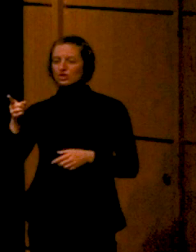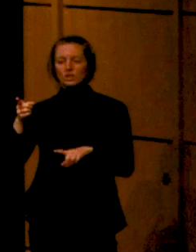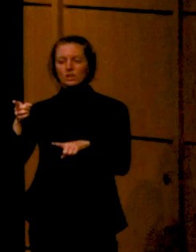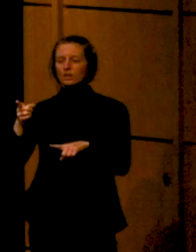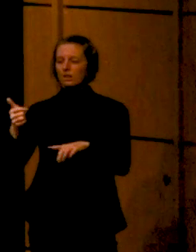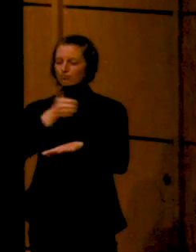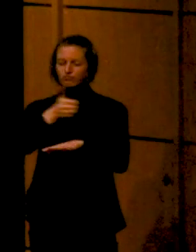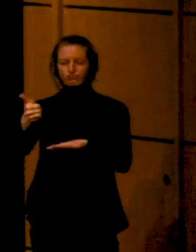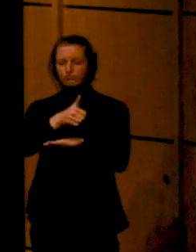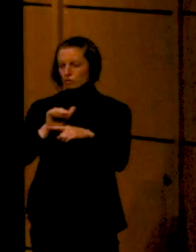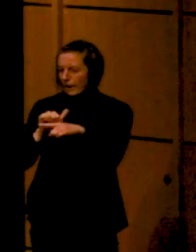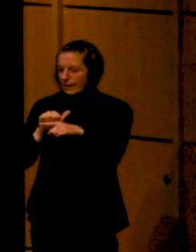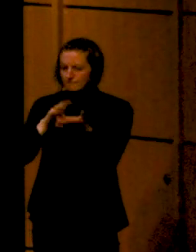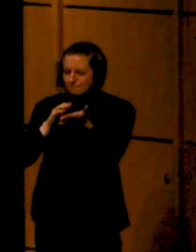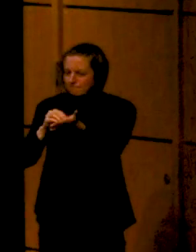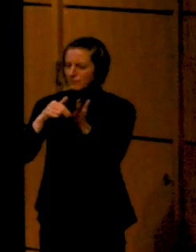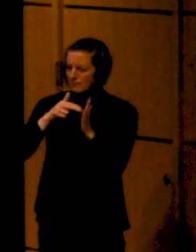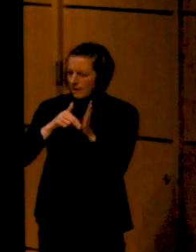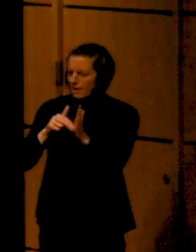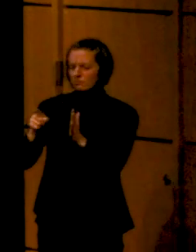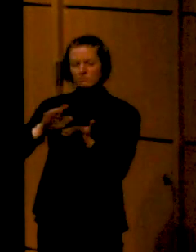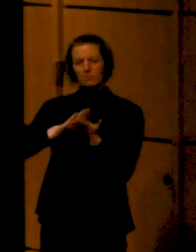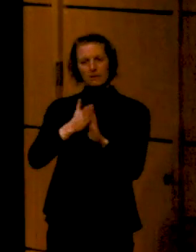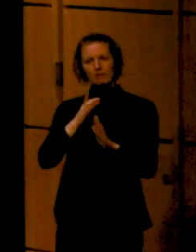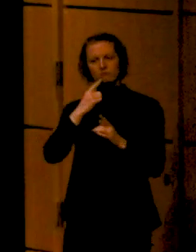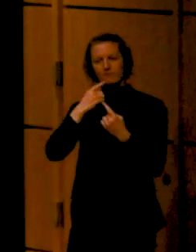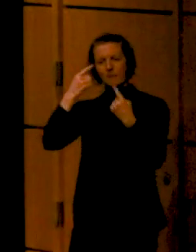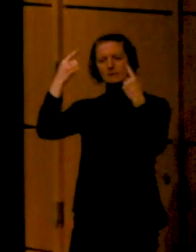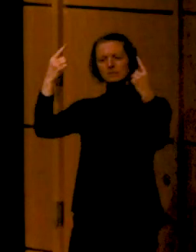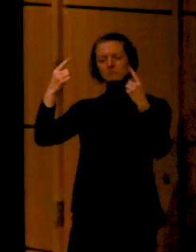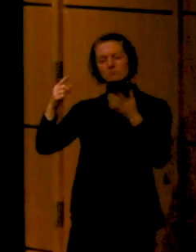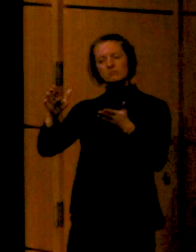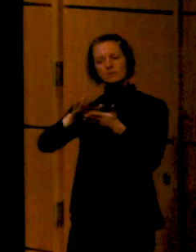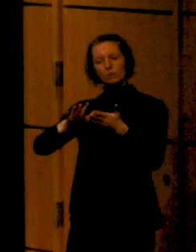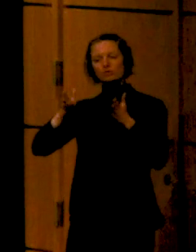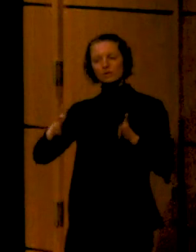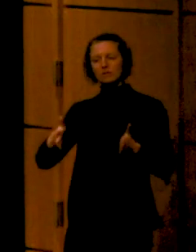And she became quite well-known as an impressionist painter, not just showing here, but all up